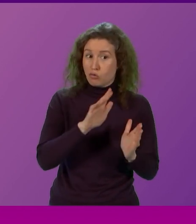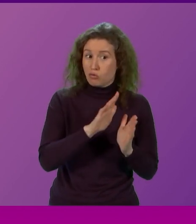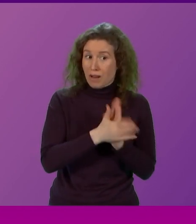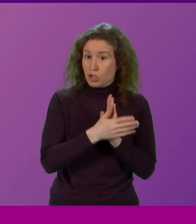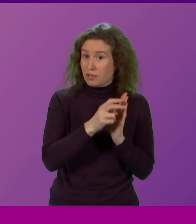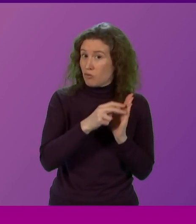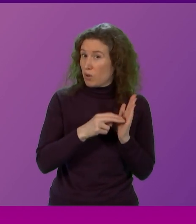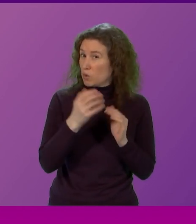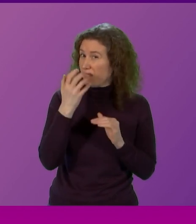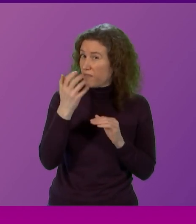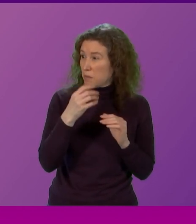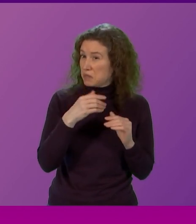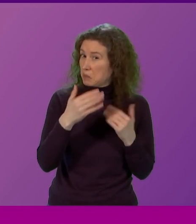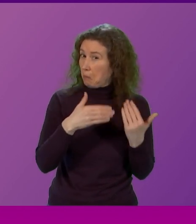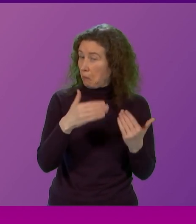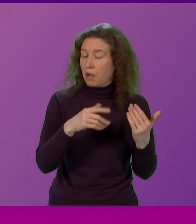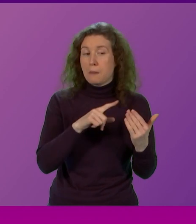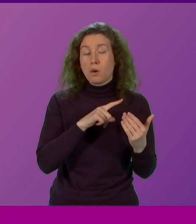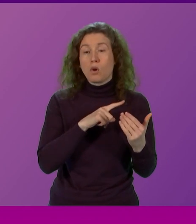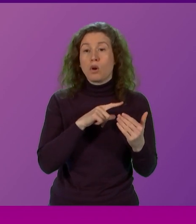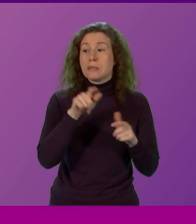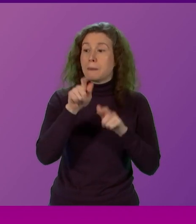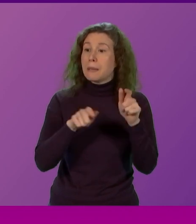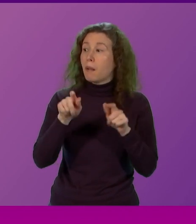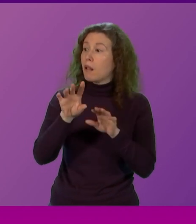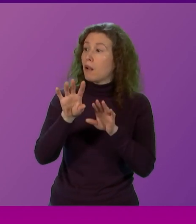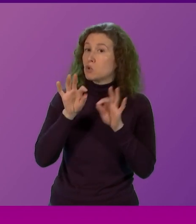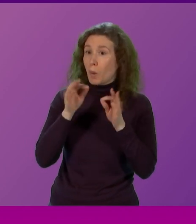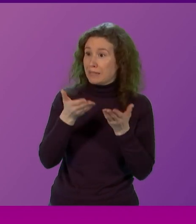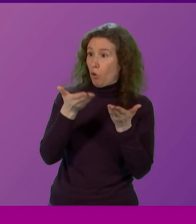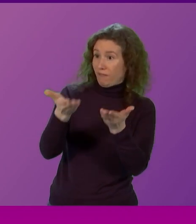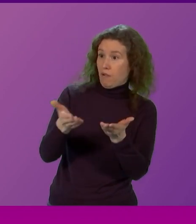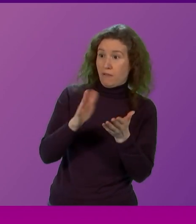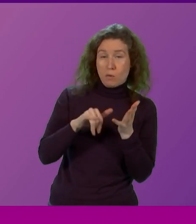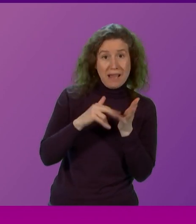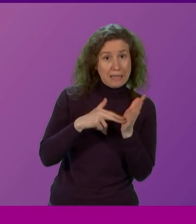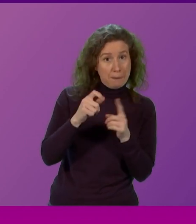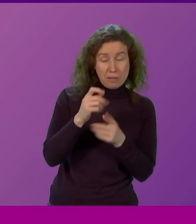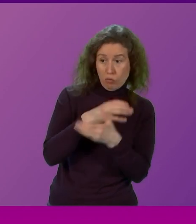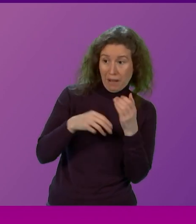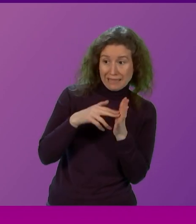The choice that the SNP is offering to the people of Scotland to replace Nicola Sturgeon